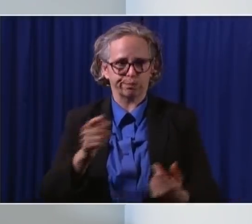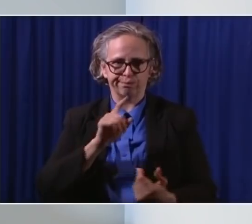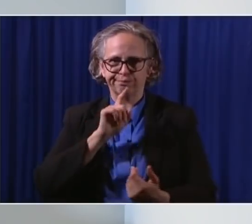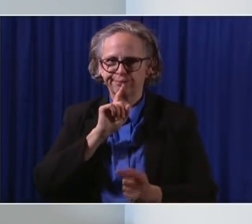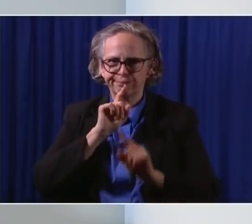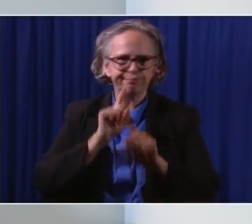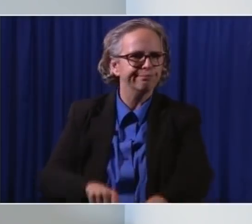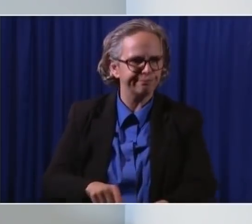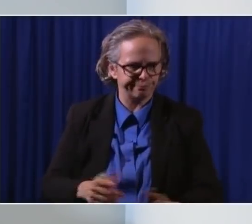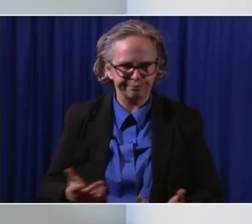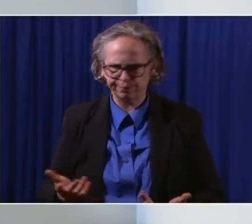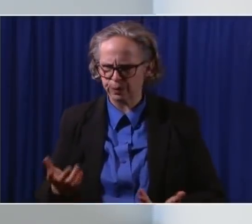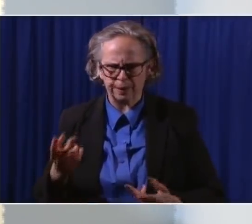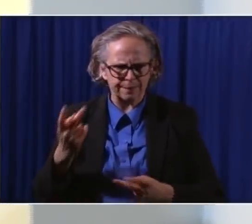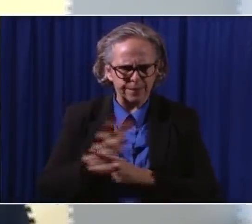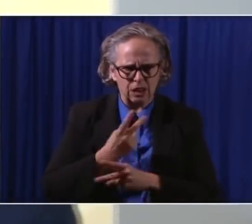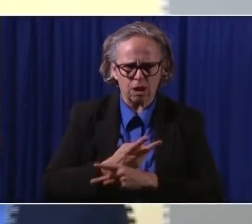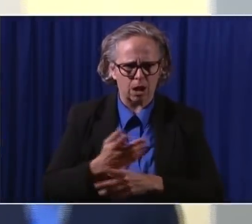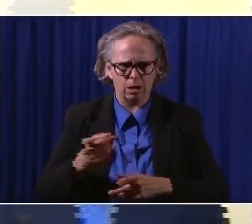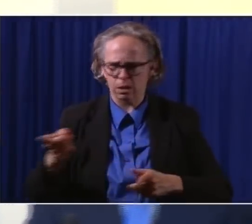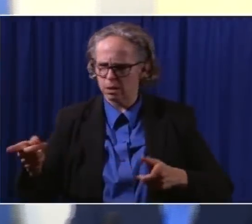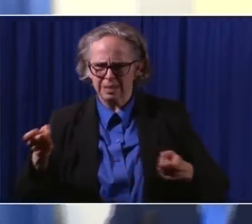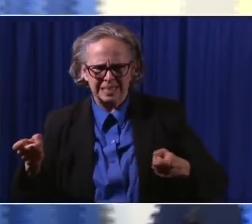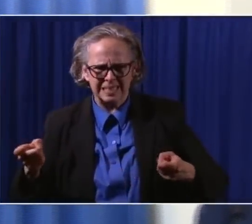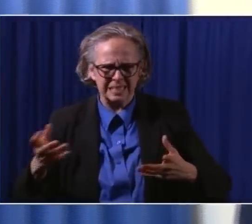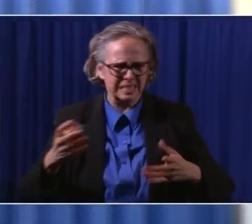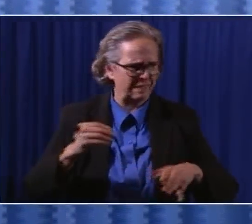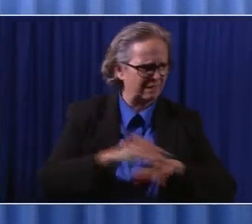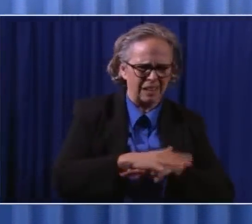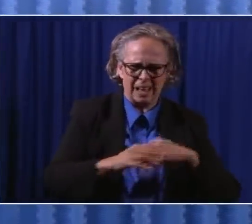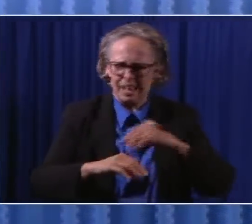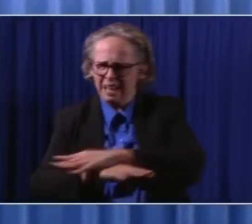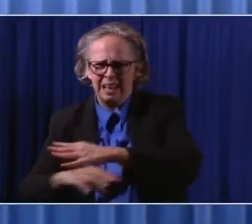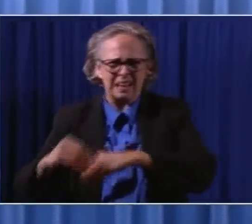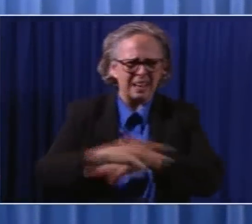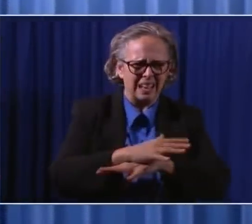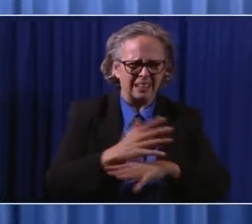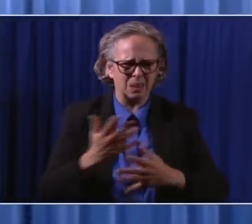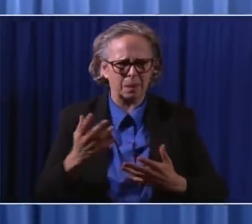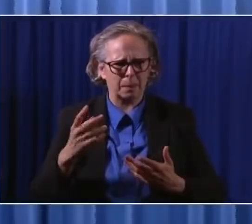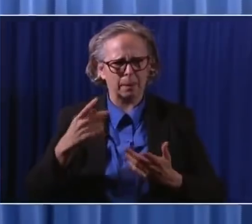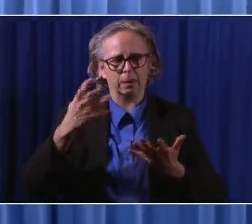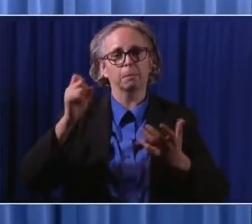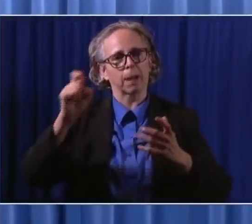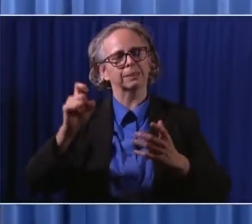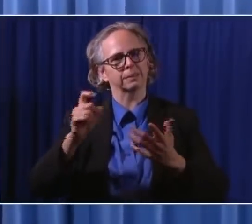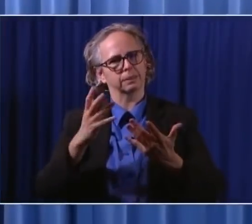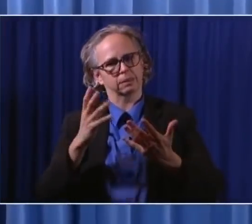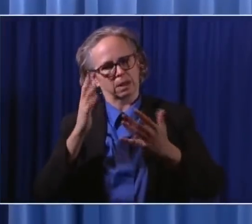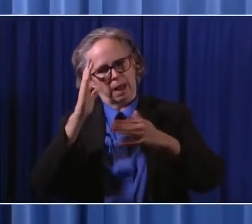DIFFERENCES AND WE WANT PEOPLE TO HAVE JOBS AND GROW THE ECONOMY AND WE HAVE TO DO TWO THINGS AT ONCE. WE'VE BEEN SAYING THIS ALL ALONG AND THE STRATEGIES WE ARE